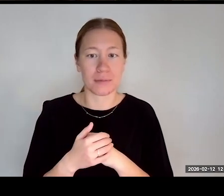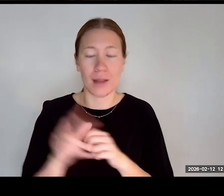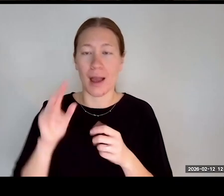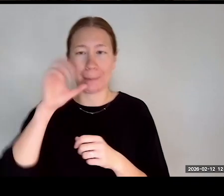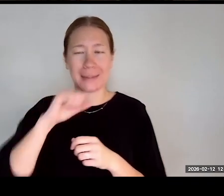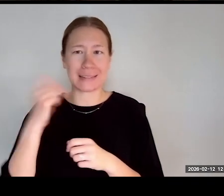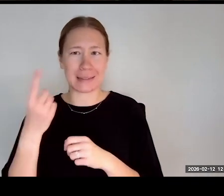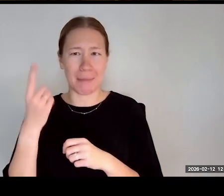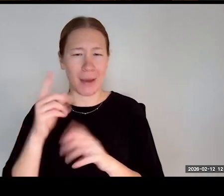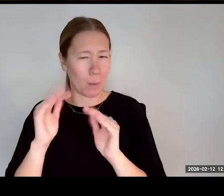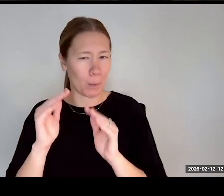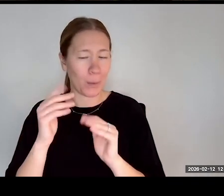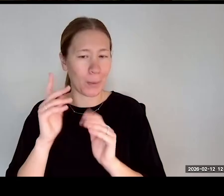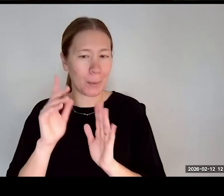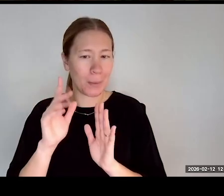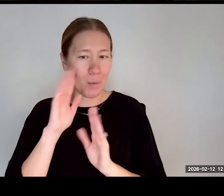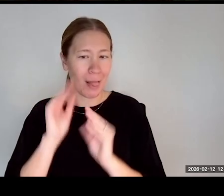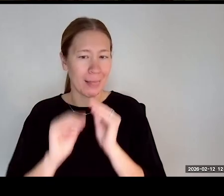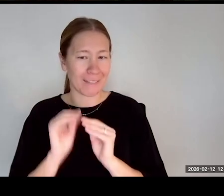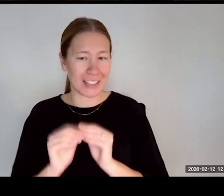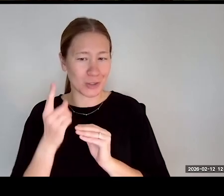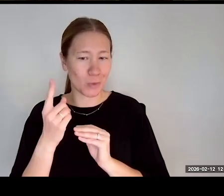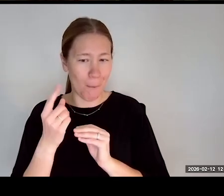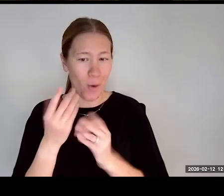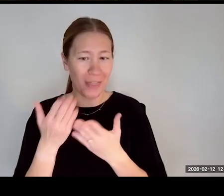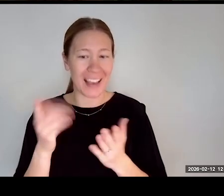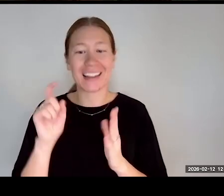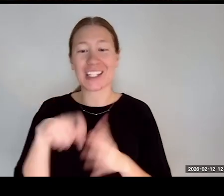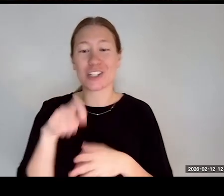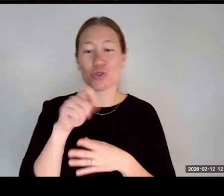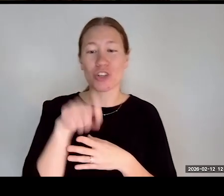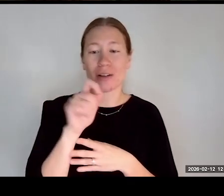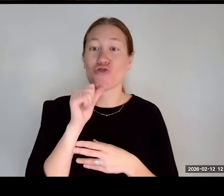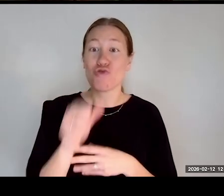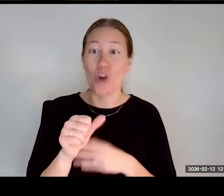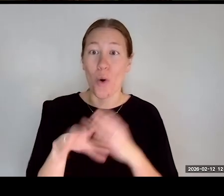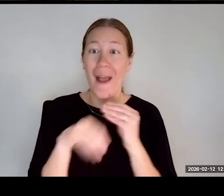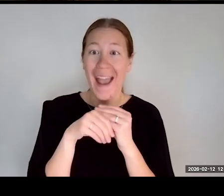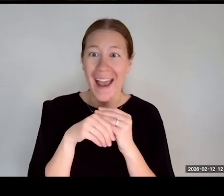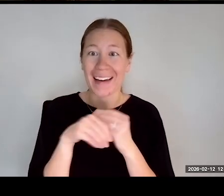So the other thing that I need to do is I need to uncheck the don't add space between paragraphs of the same style.